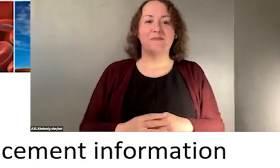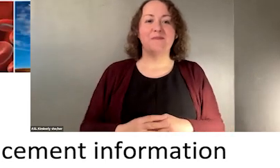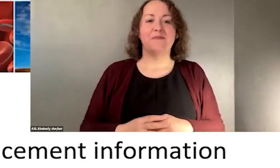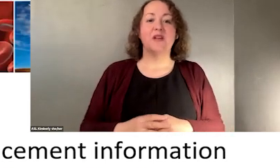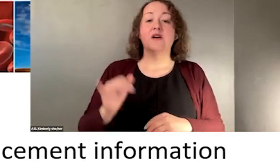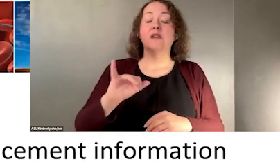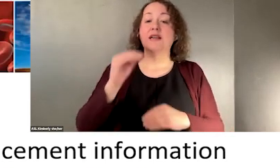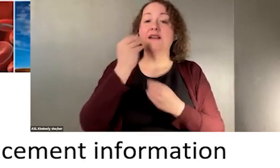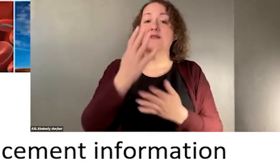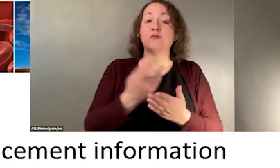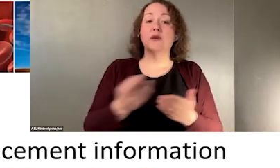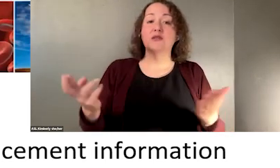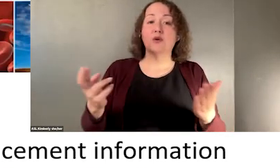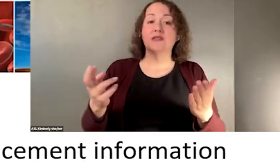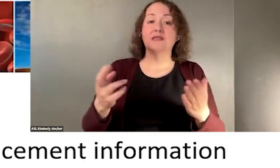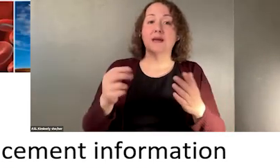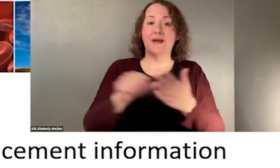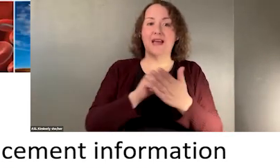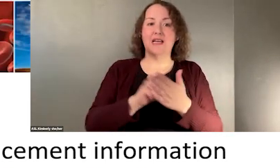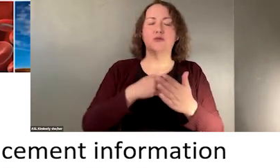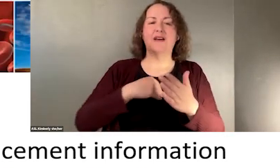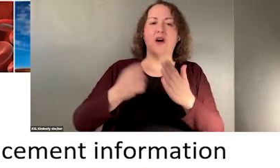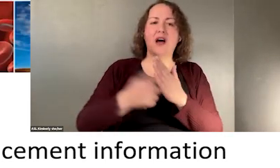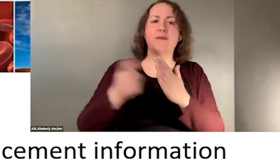we've got the" Automated Compliance Checking of NSF Proposals."